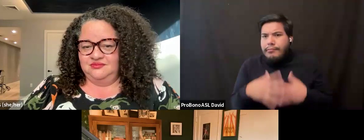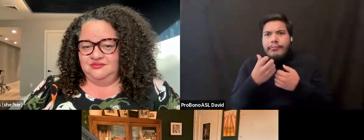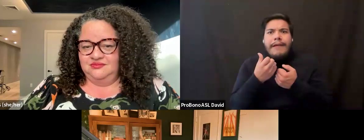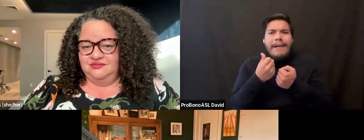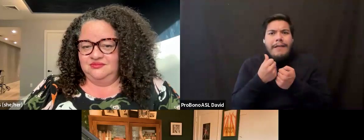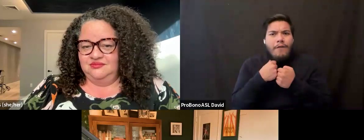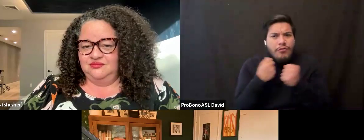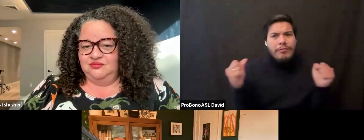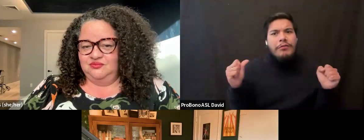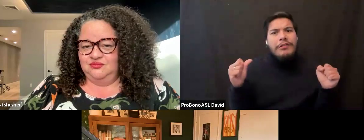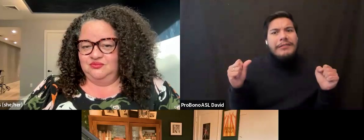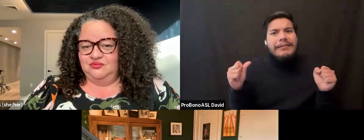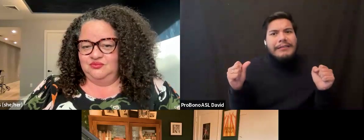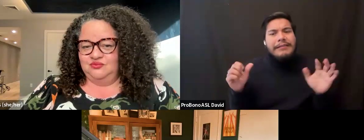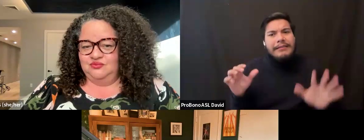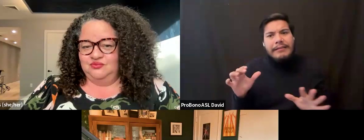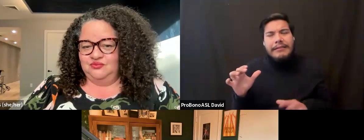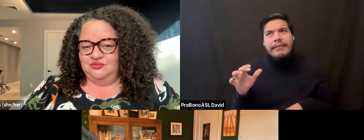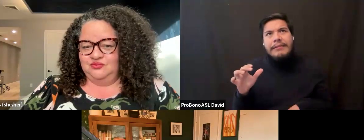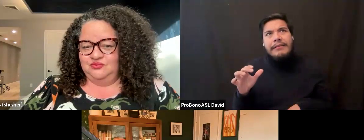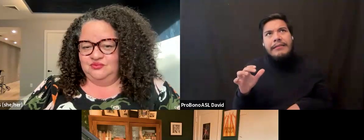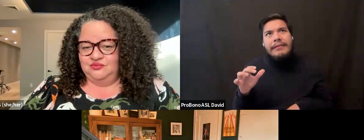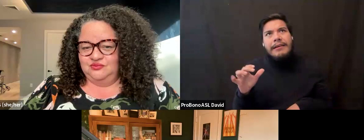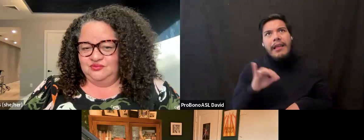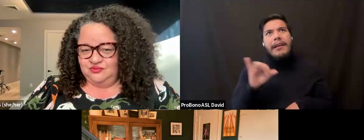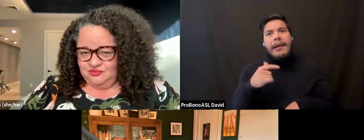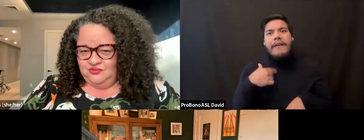was falling and hadn't hit yet,